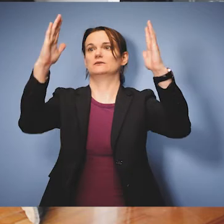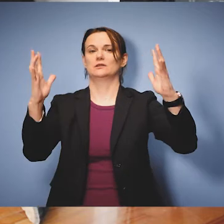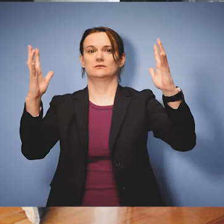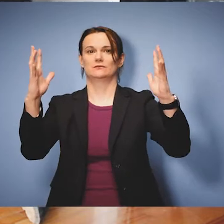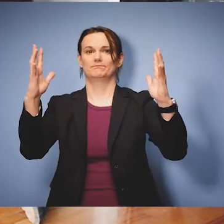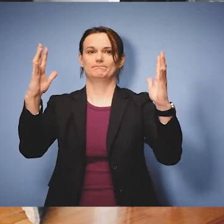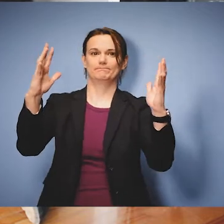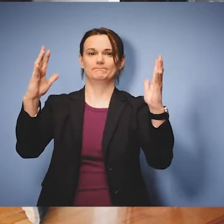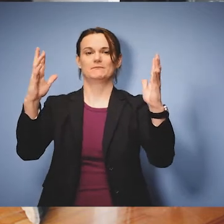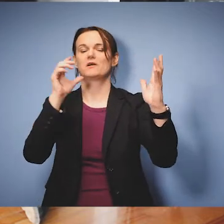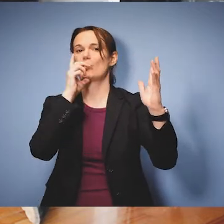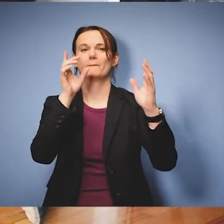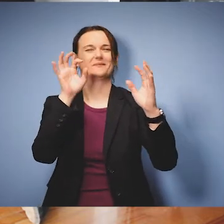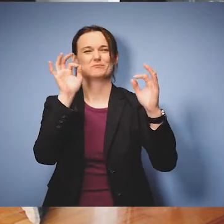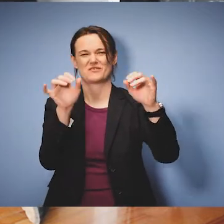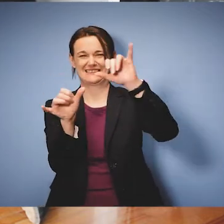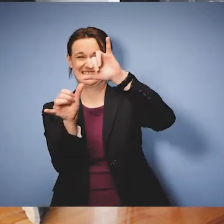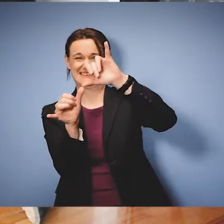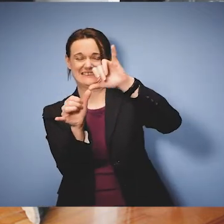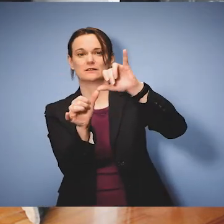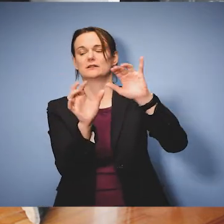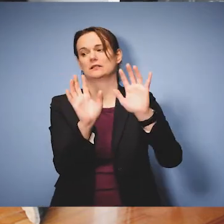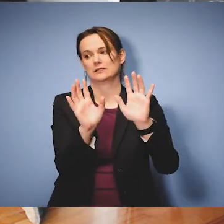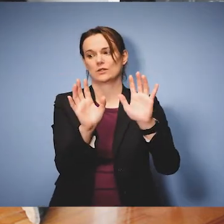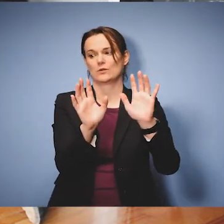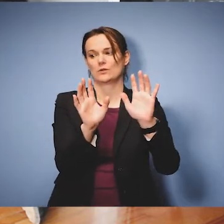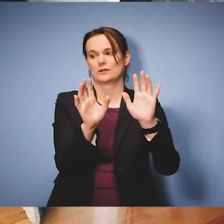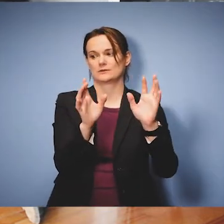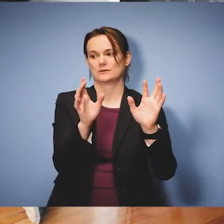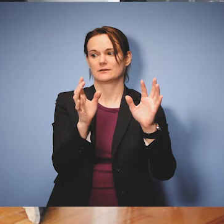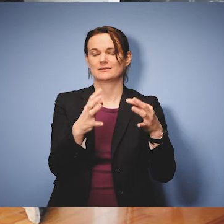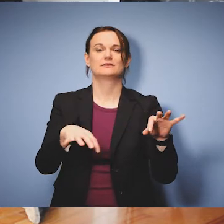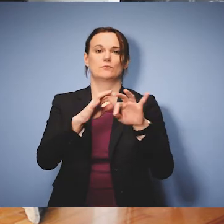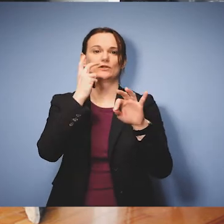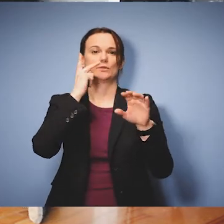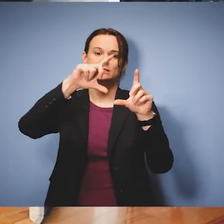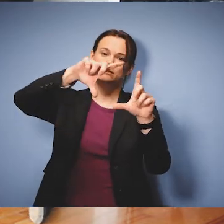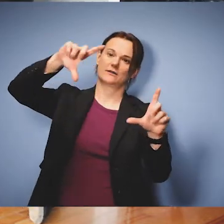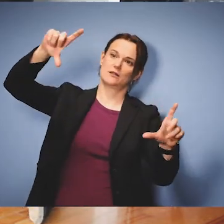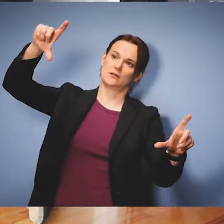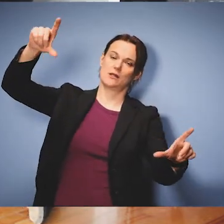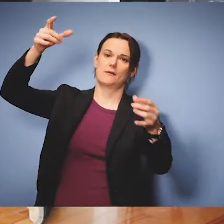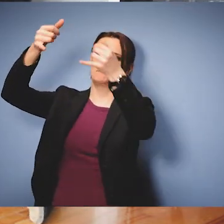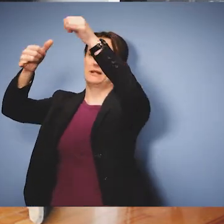it's not gonna be completely plum. So you want your eye to see that there is the same distance between both pieces of trim.